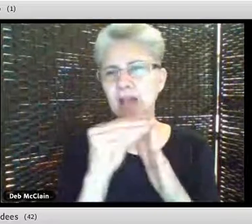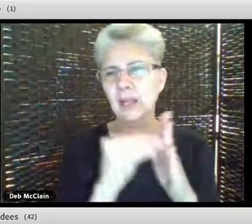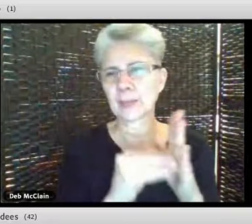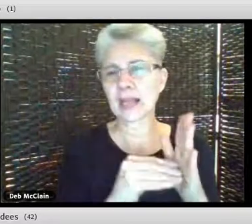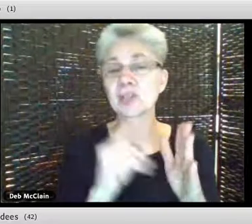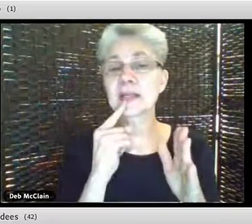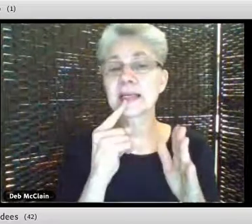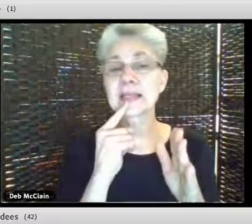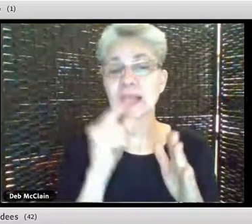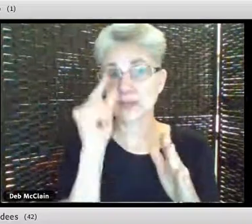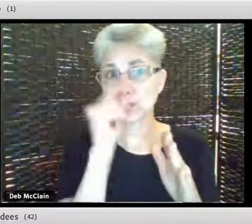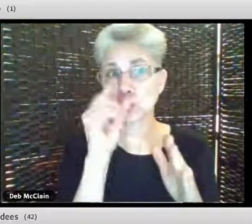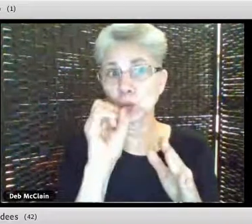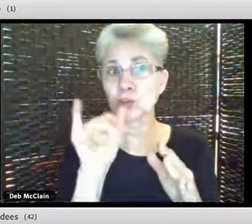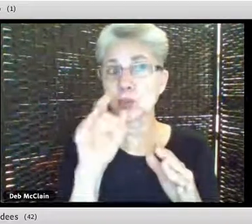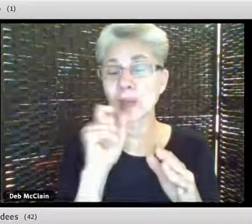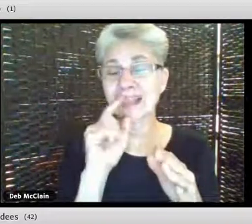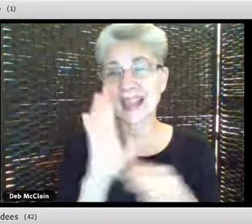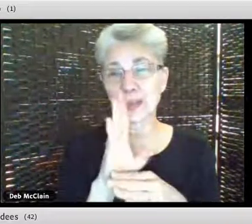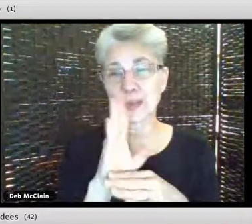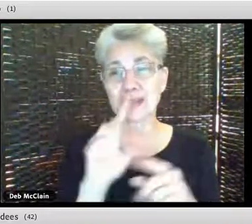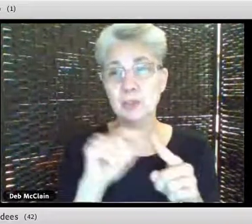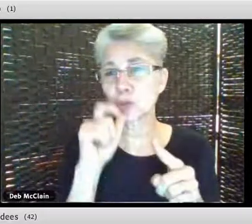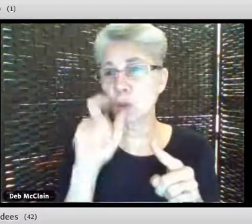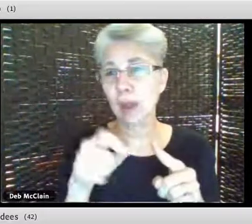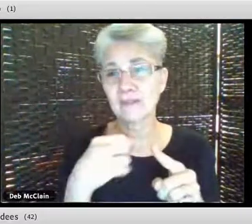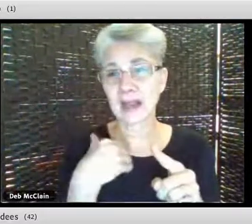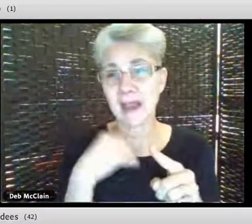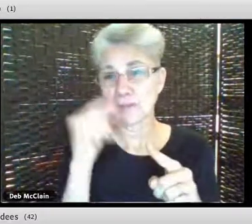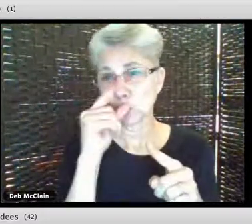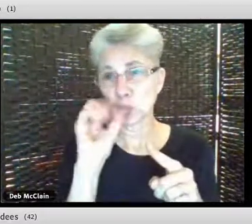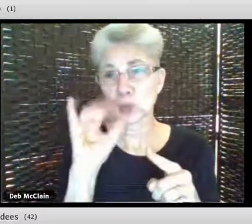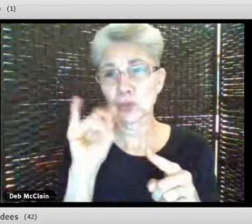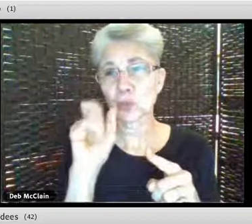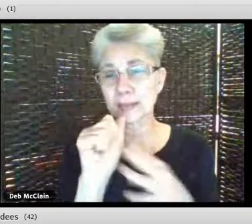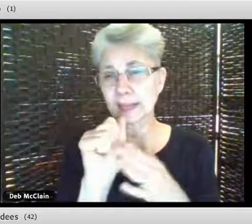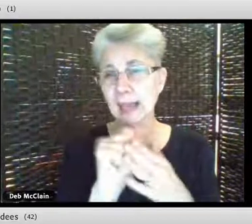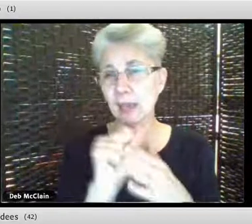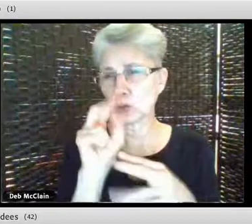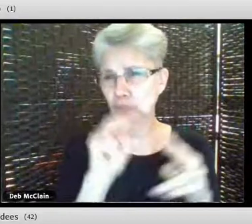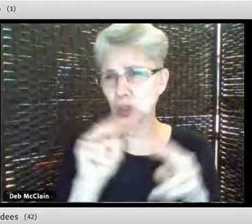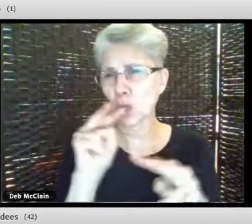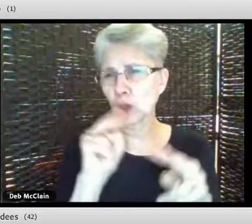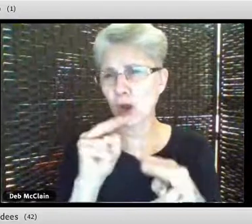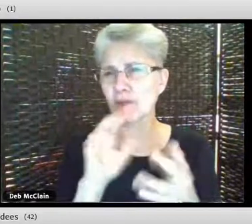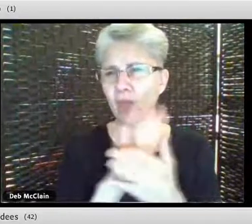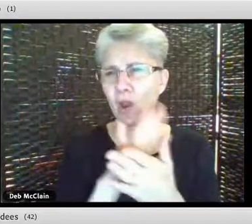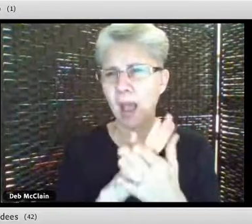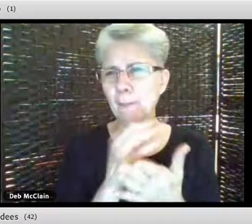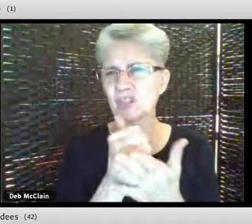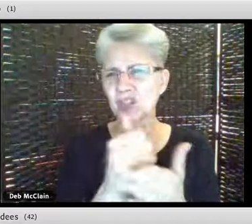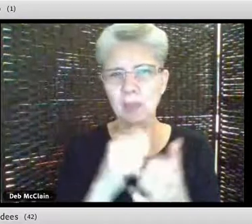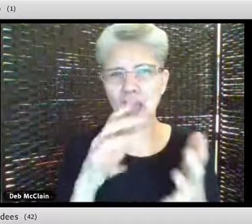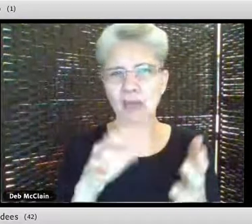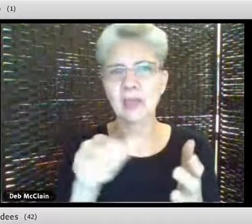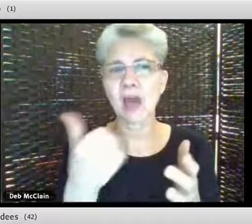It's got cheat sheets. It doesn't have videos, but it's got a ton of documentation, and it says it's for Google Suites, which is business,